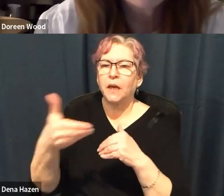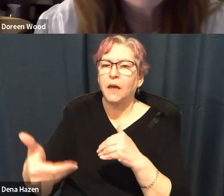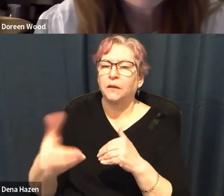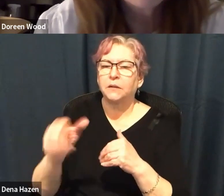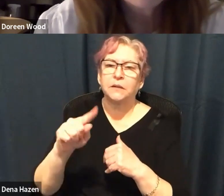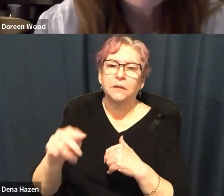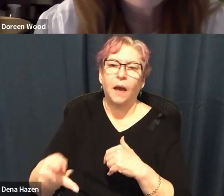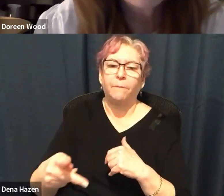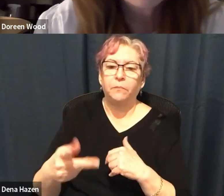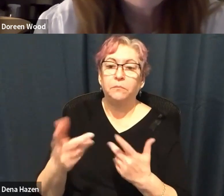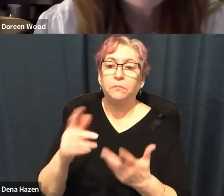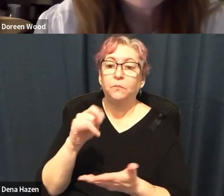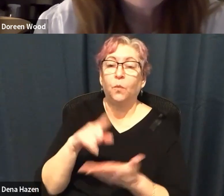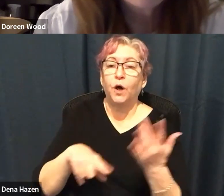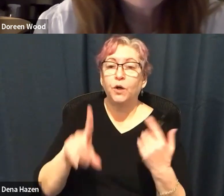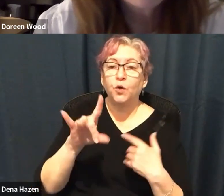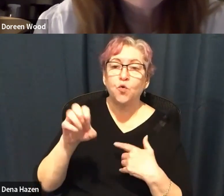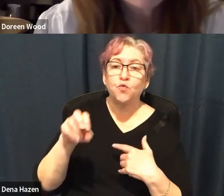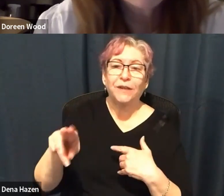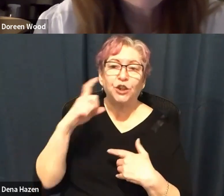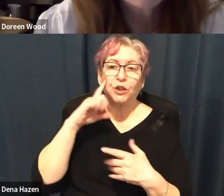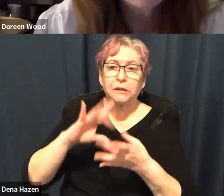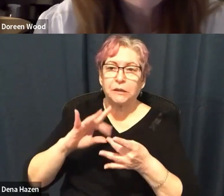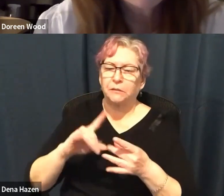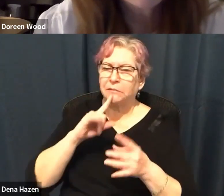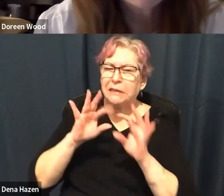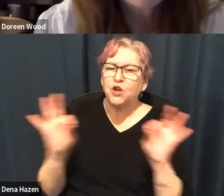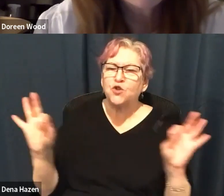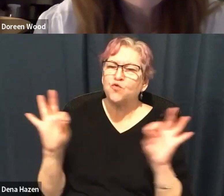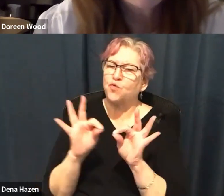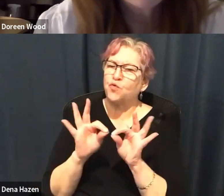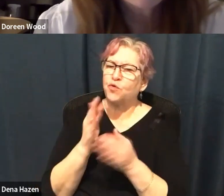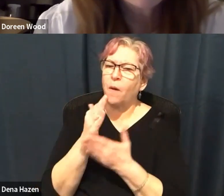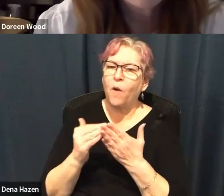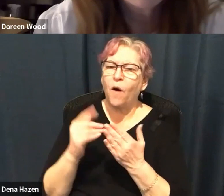as Doreen presented, it is a crucial step in genomic medicine